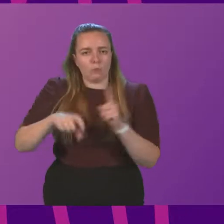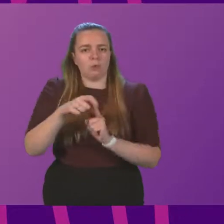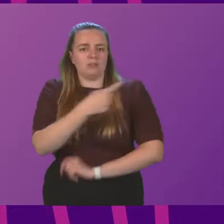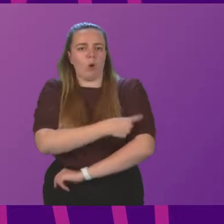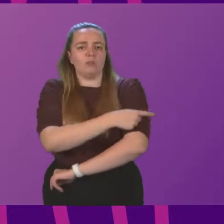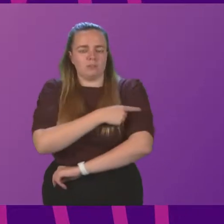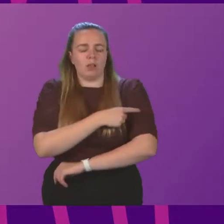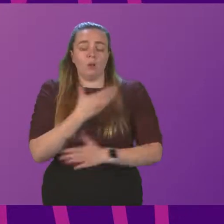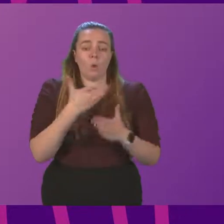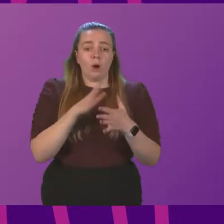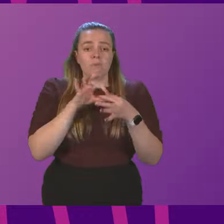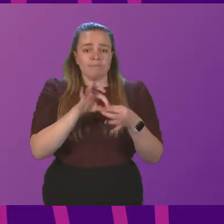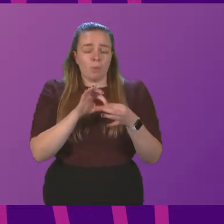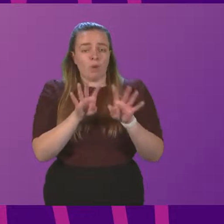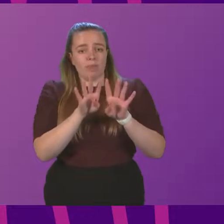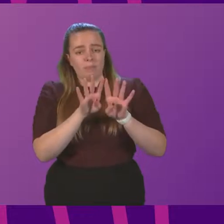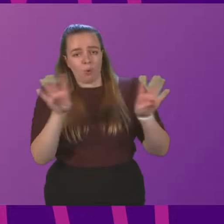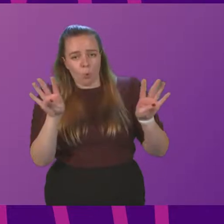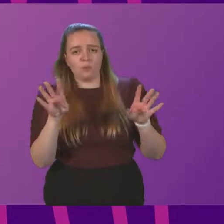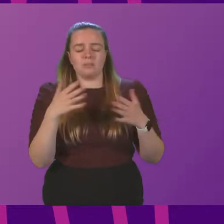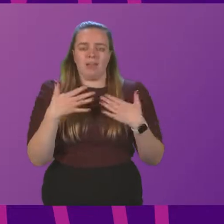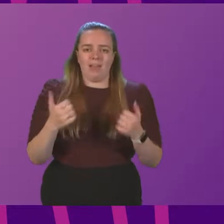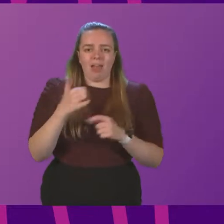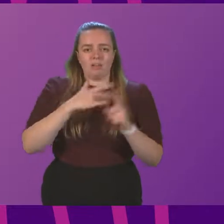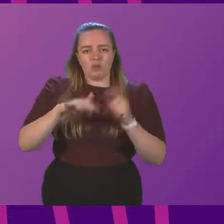We are working closely with boards and health and social care partnerships